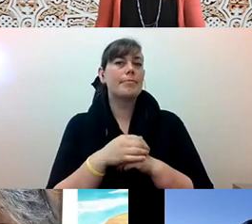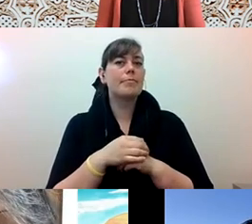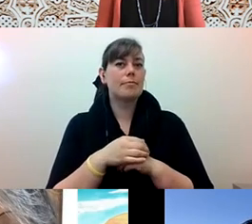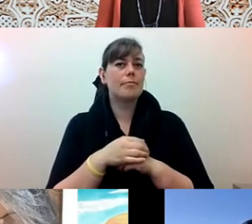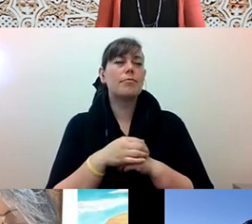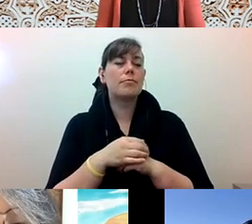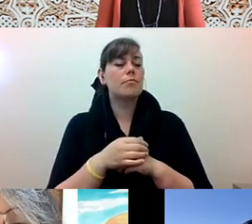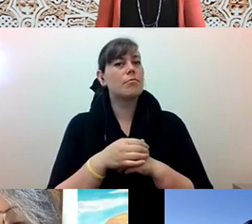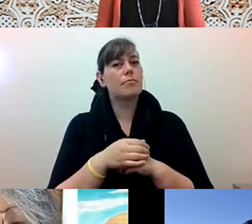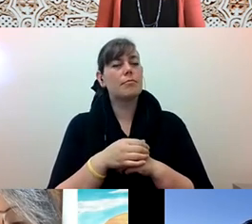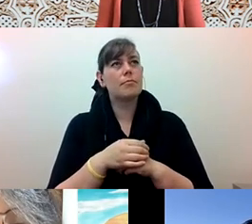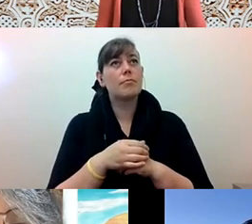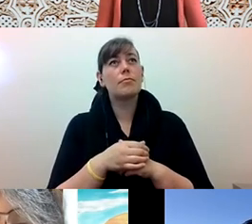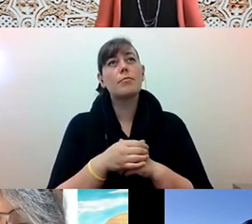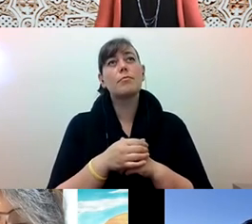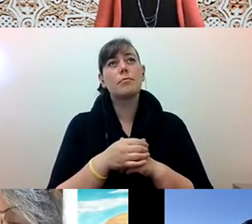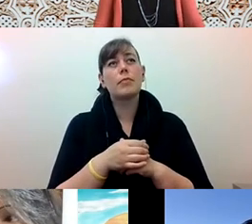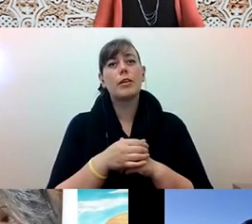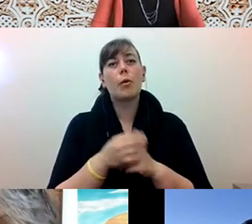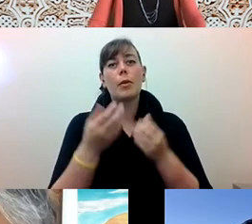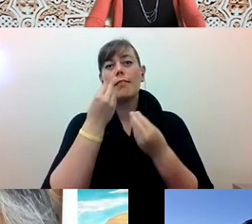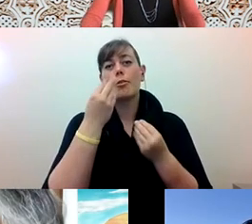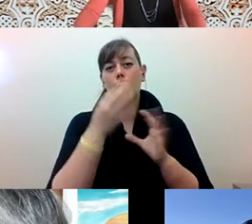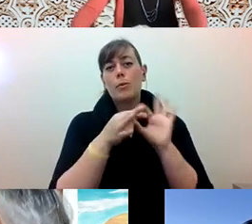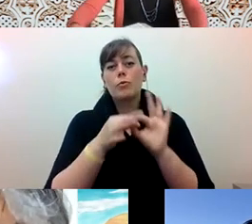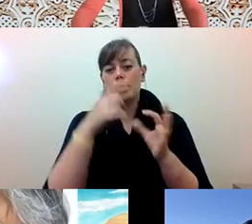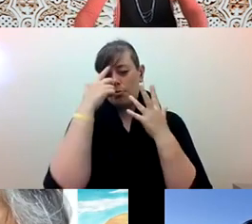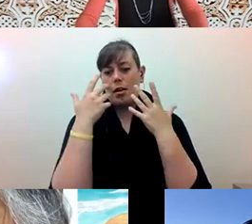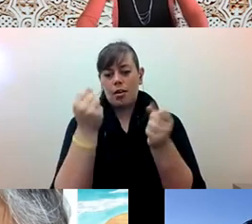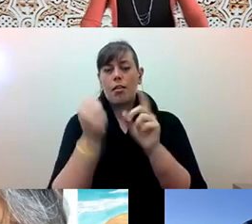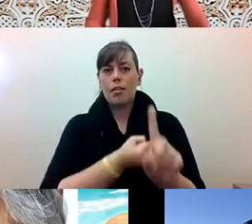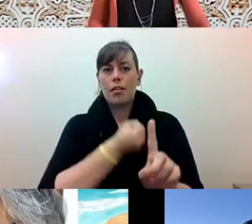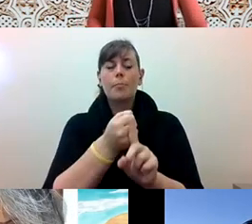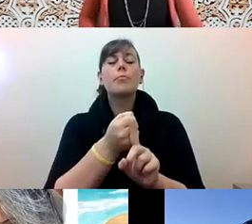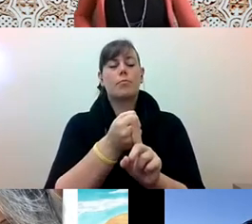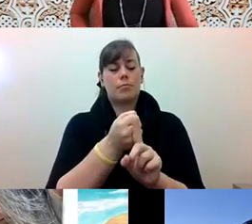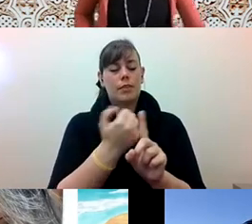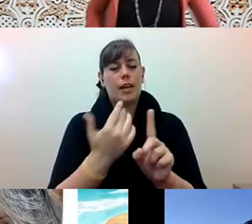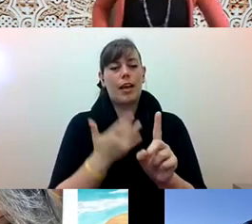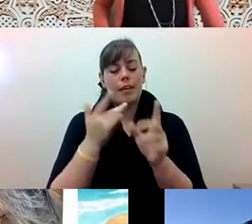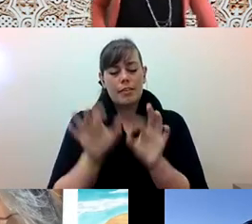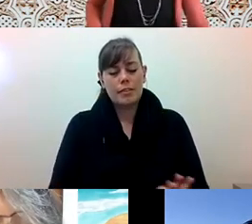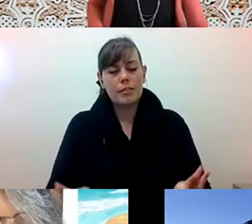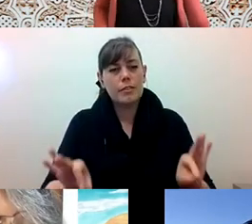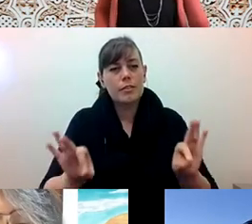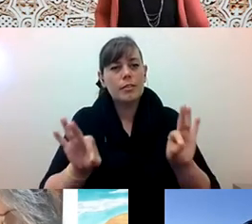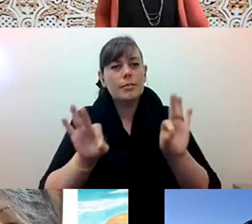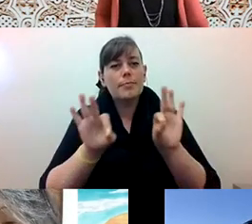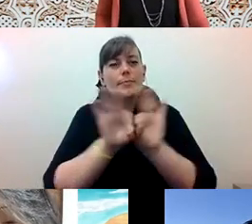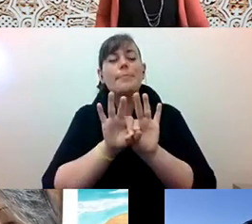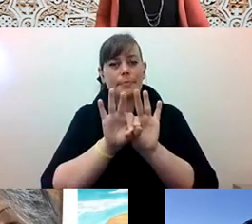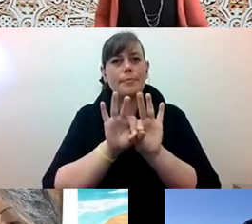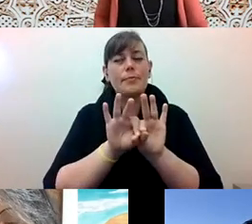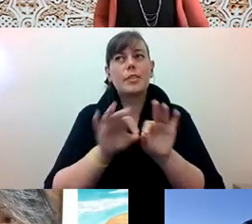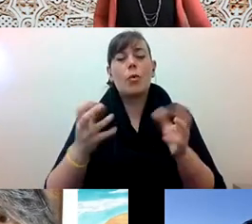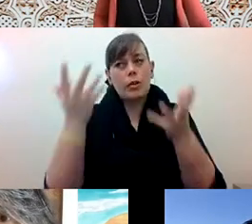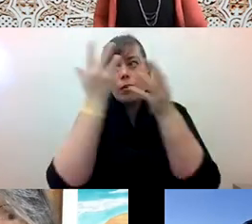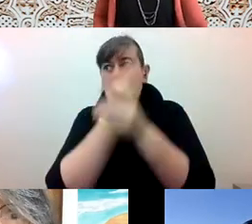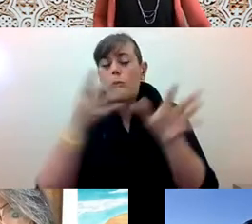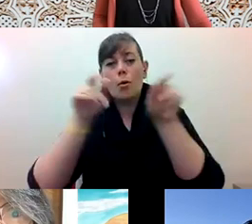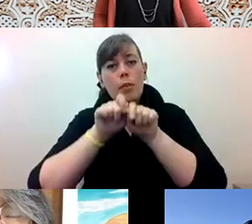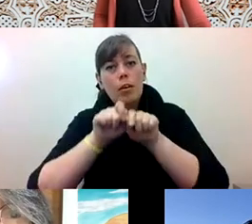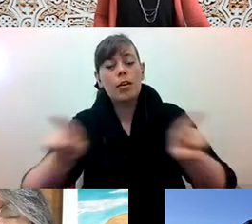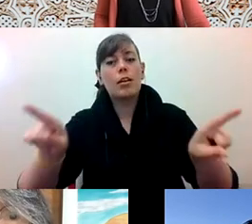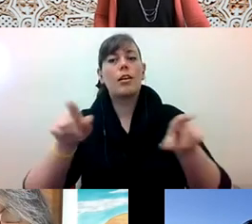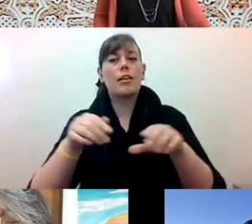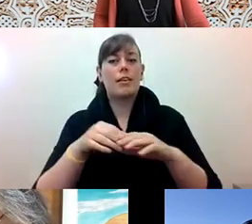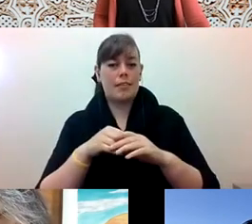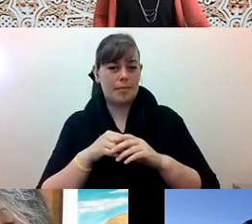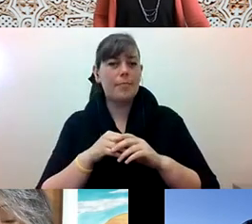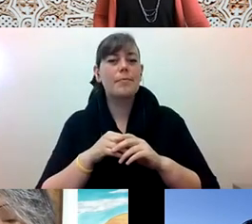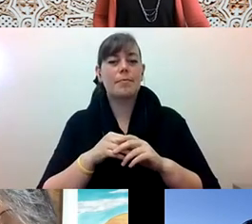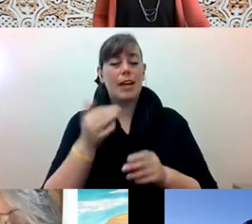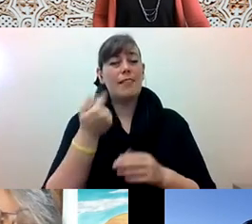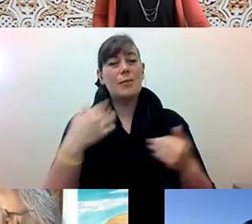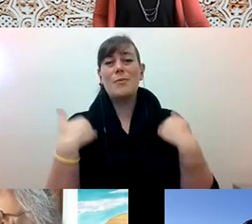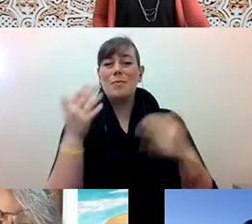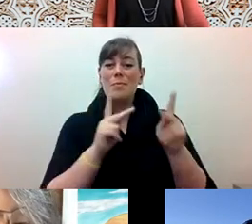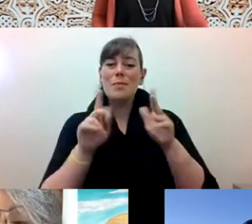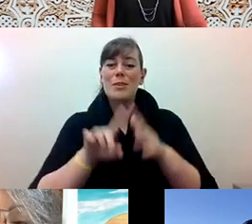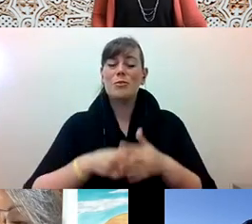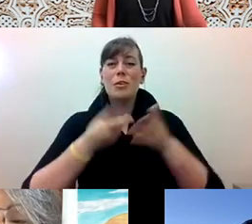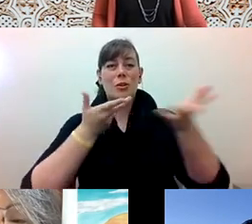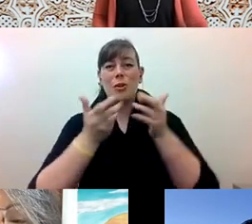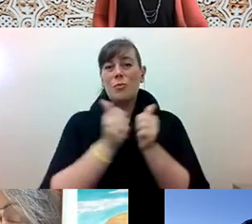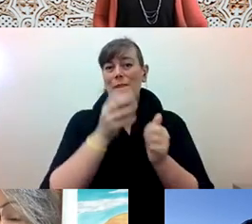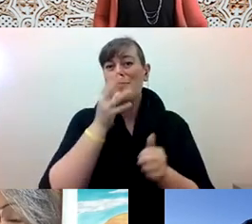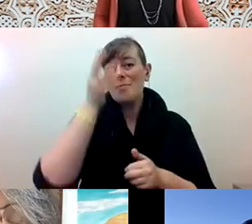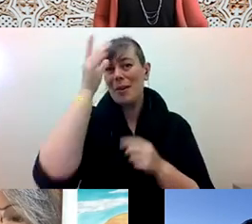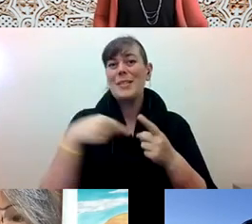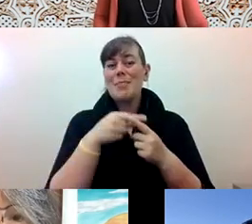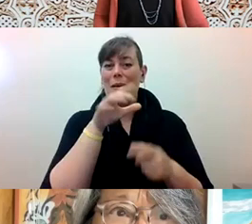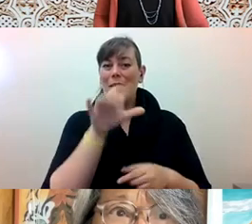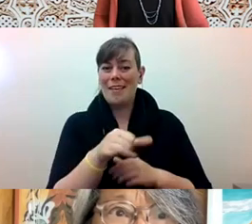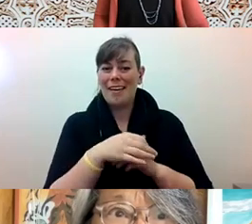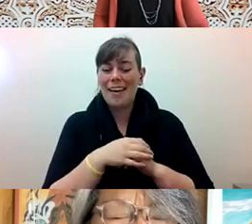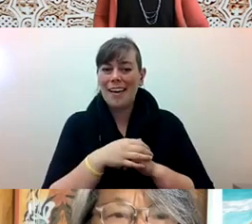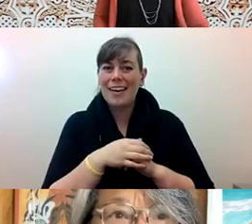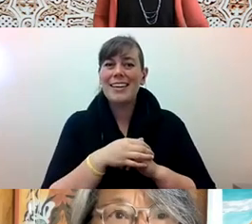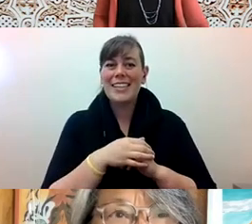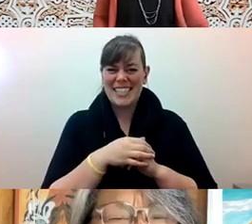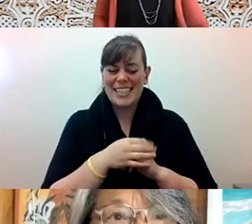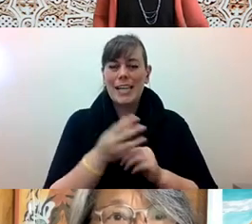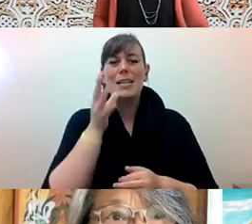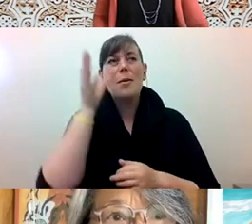pam tau lee: in terms of mental health impacts is was is very important and for... to be able to get out there in the community and... and then some of the young people started to talk to their parents about this. Parents, they were saying, uh...